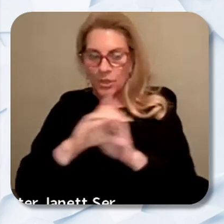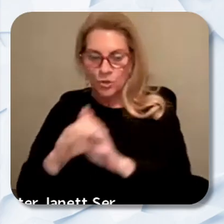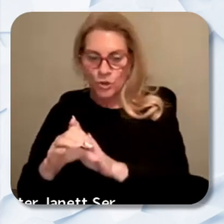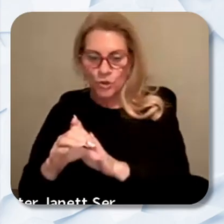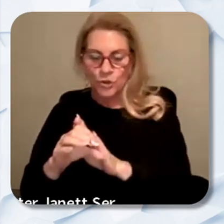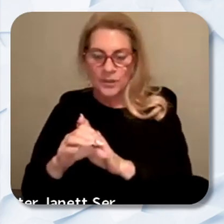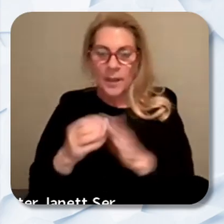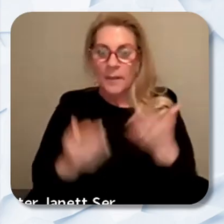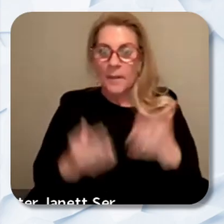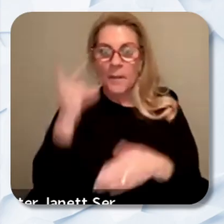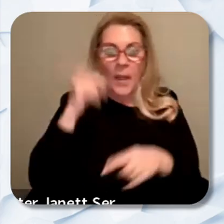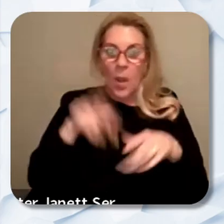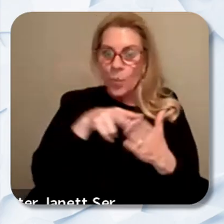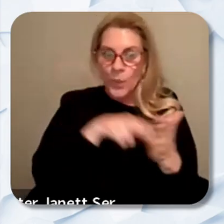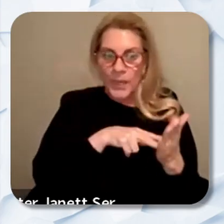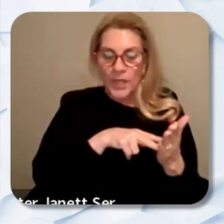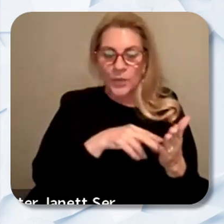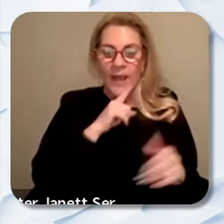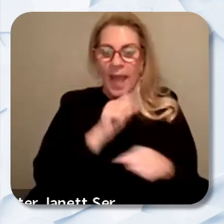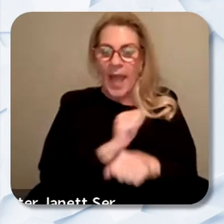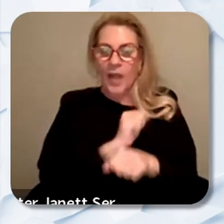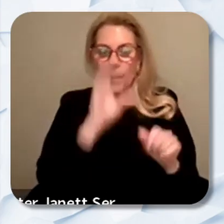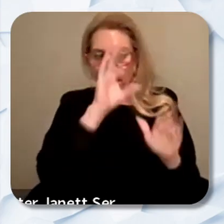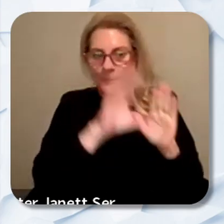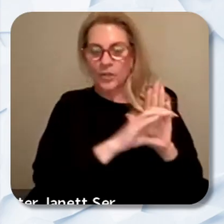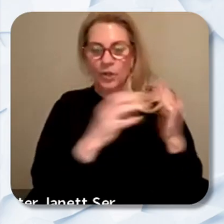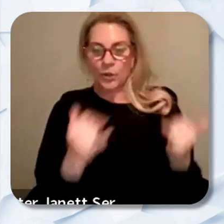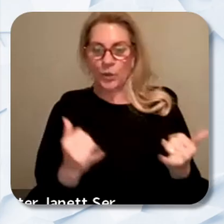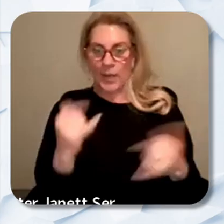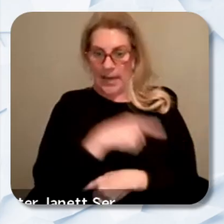can't read. So we have the actual picture of the item right now today was banana tree and